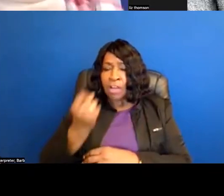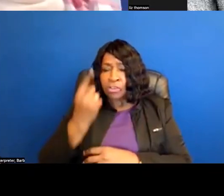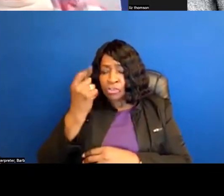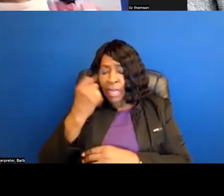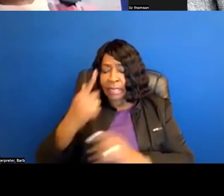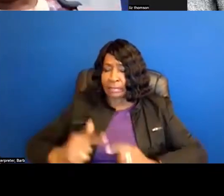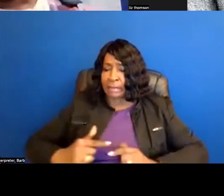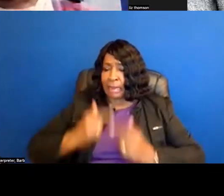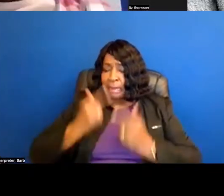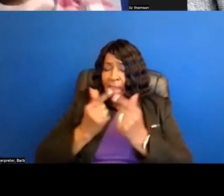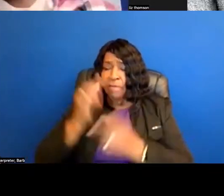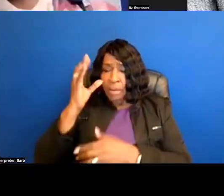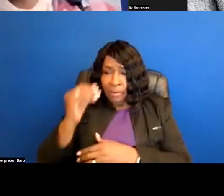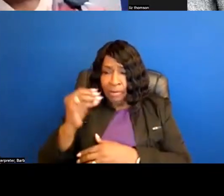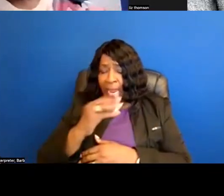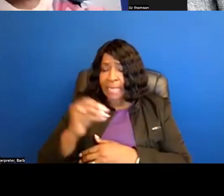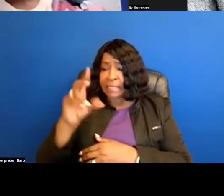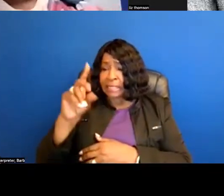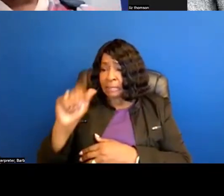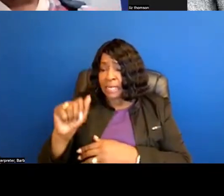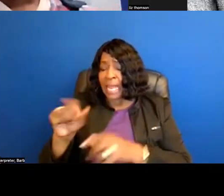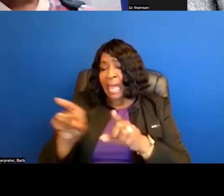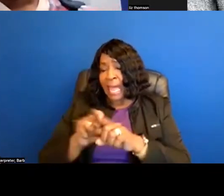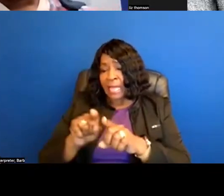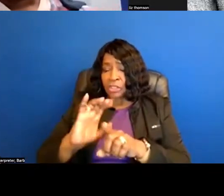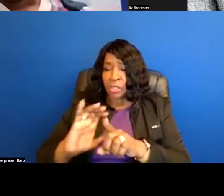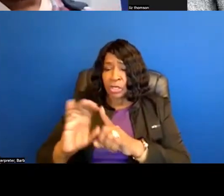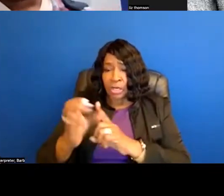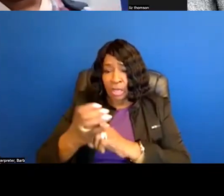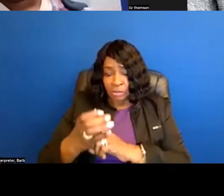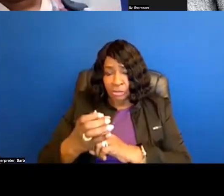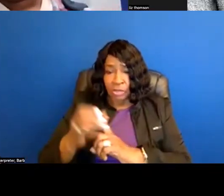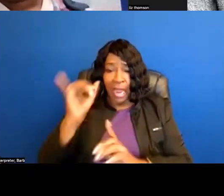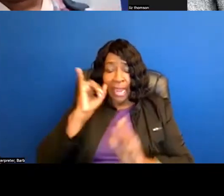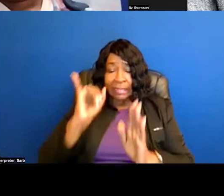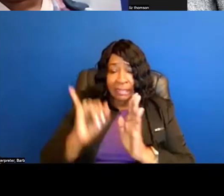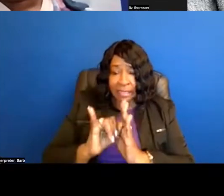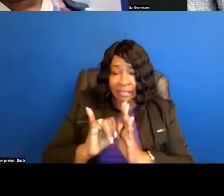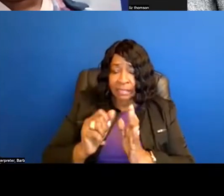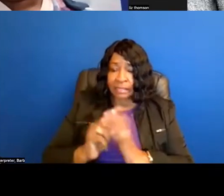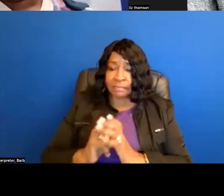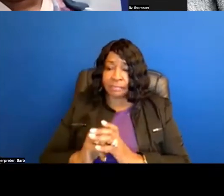as a culture and identity. And so I got my master's in rehab counseling